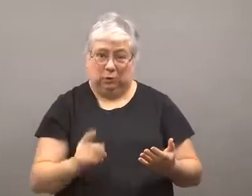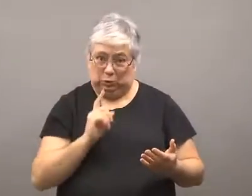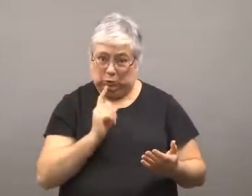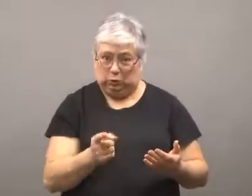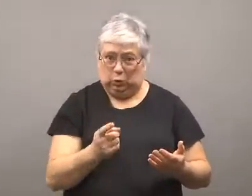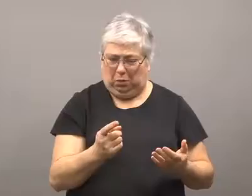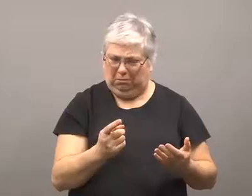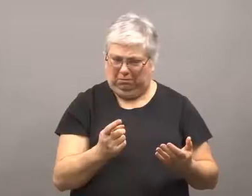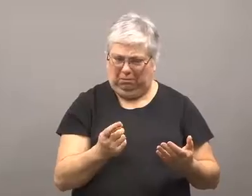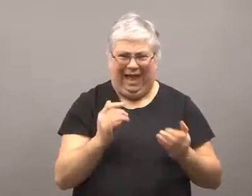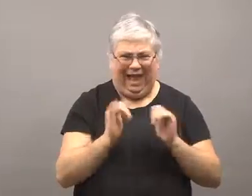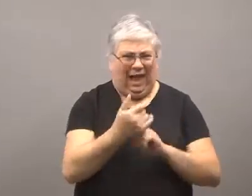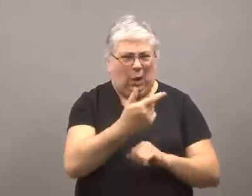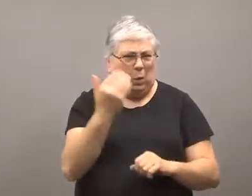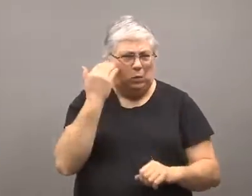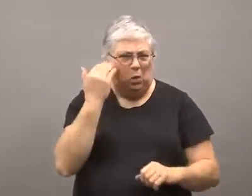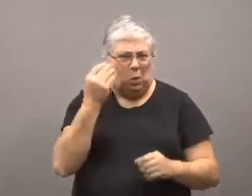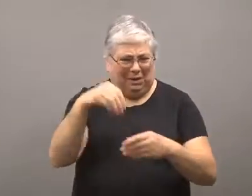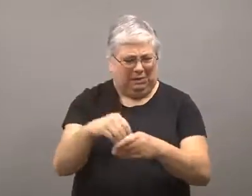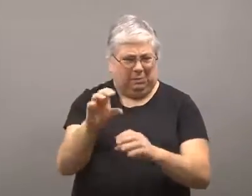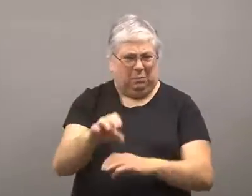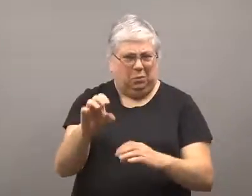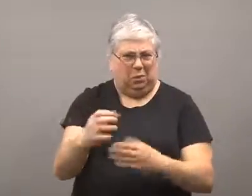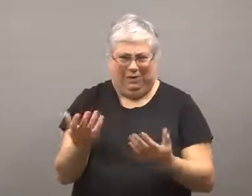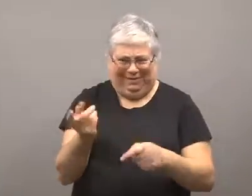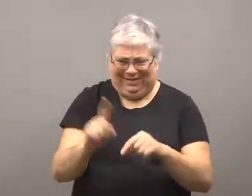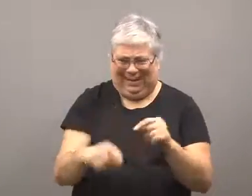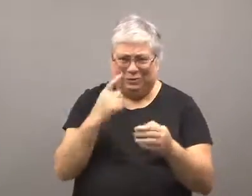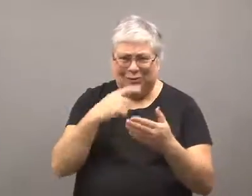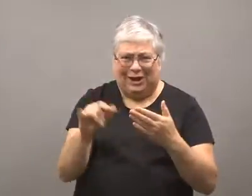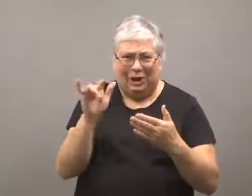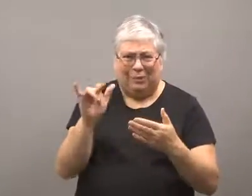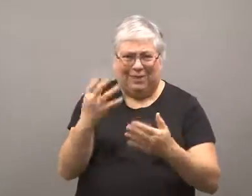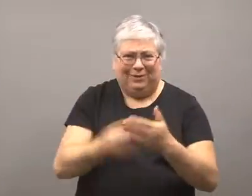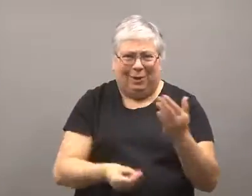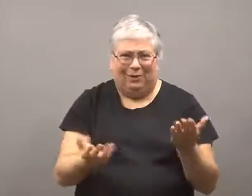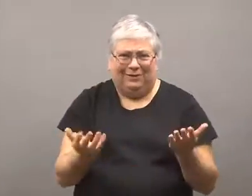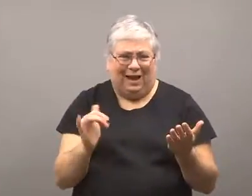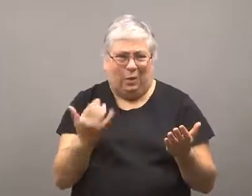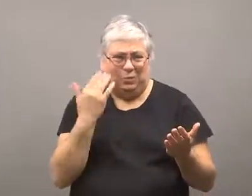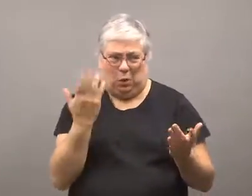How would they know that? There's no way to check for that without a plane.